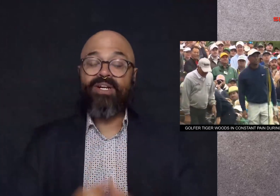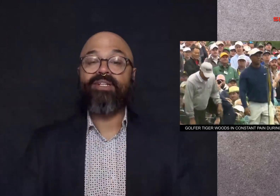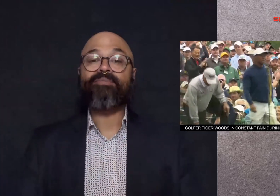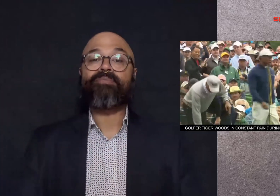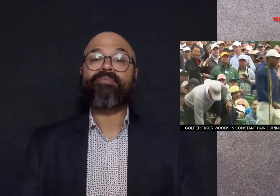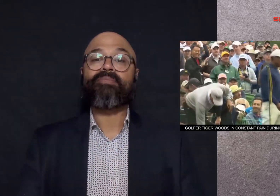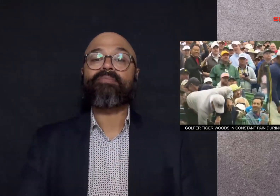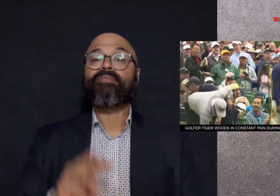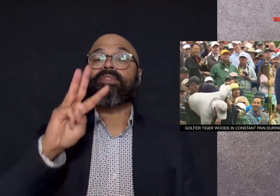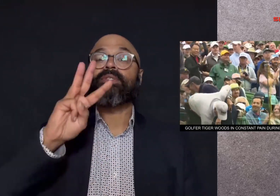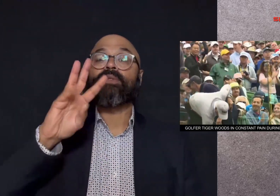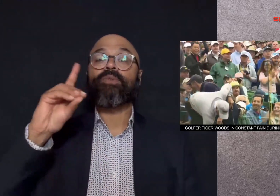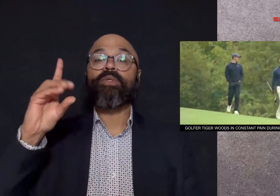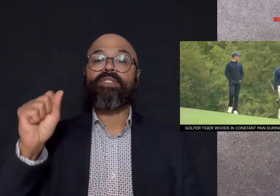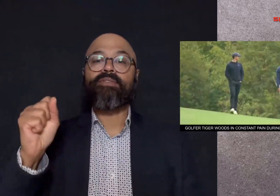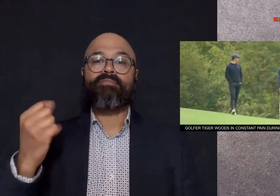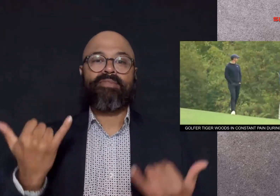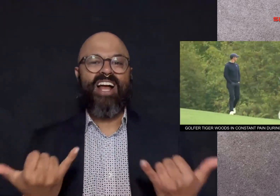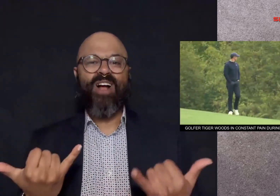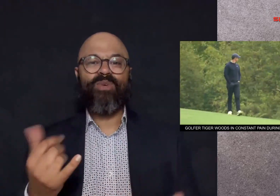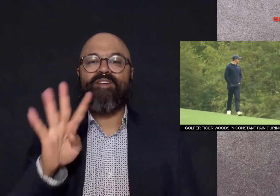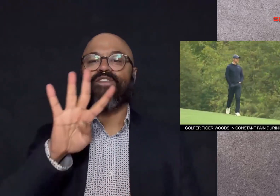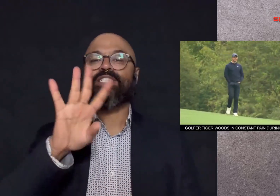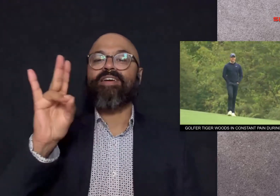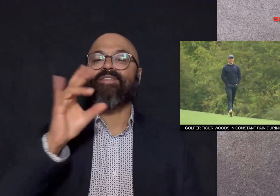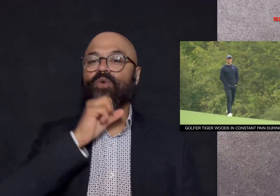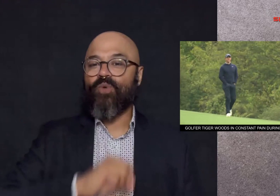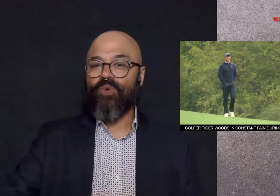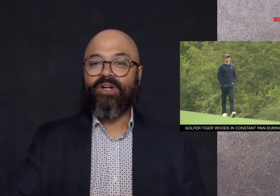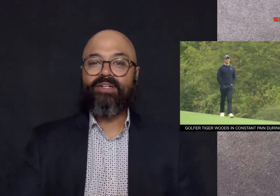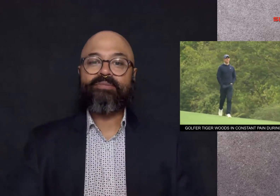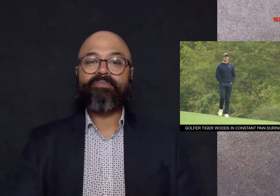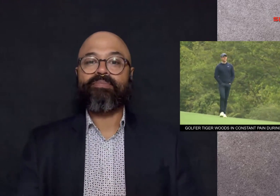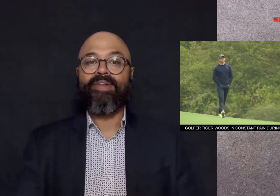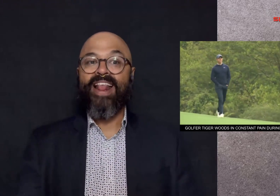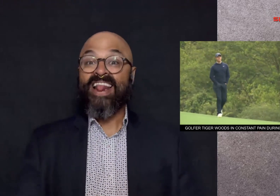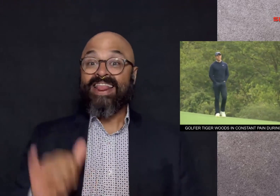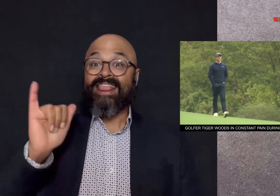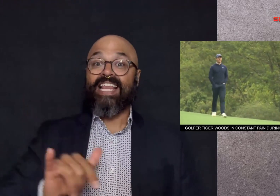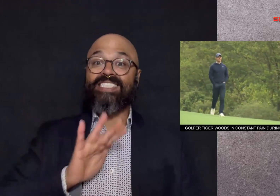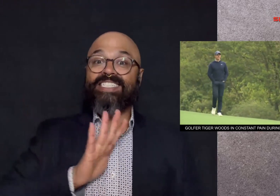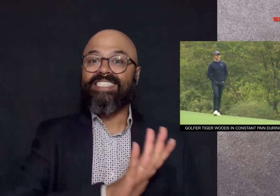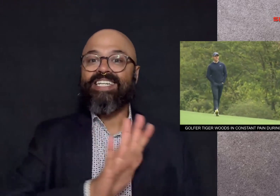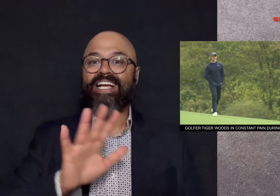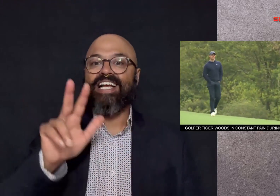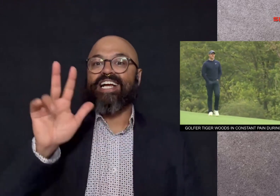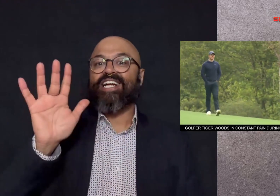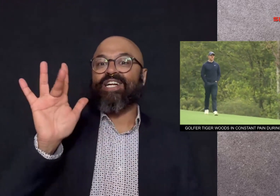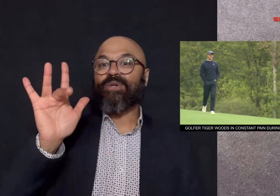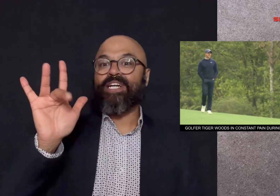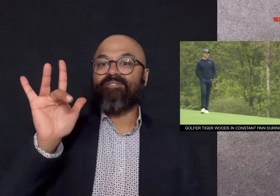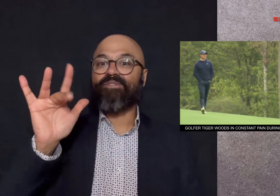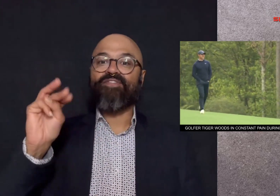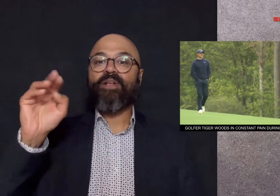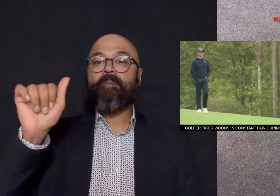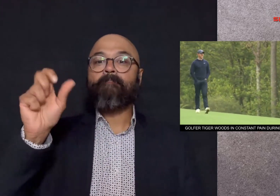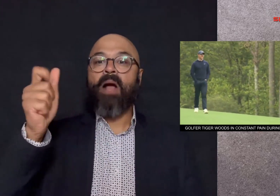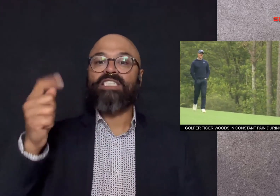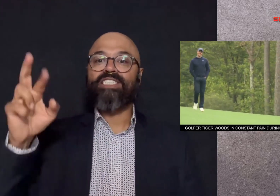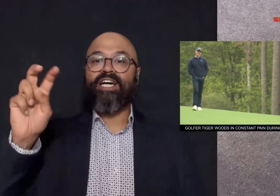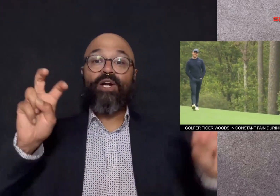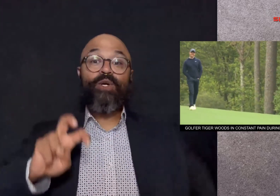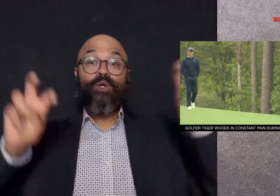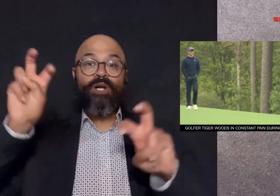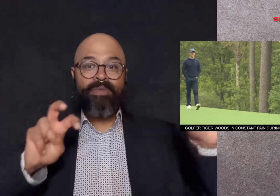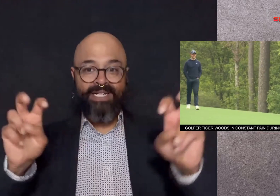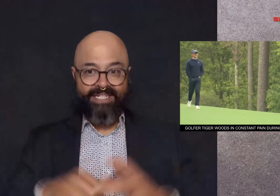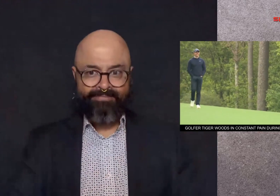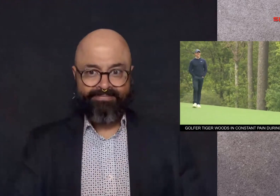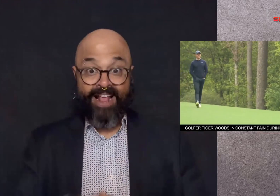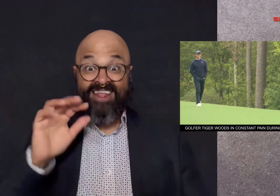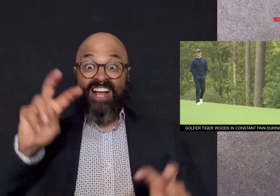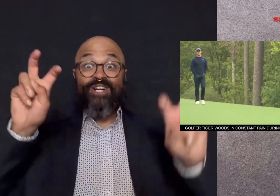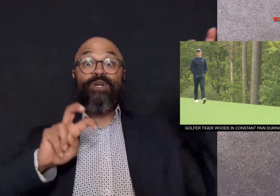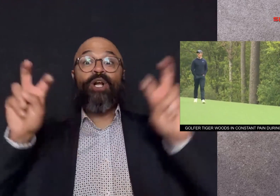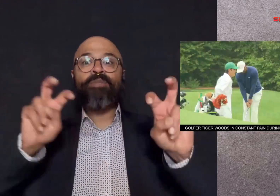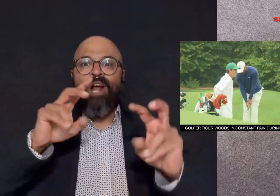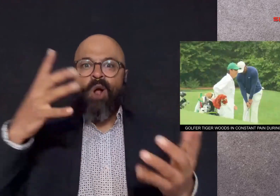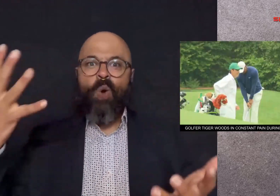round Woods is 47 years old now this is his 25th Masters tournament tournament he's won it 5 times